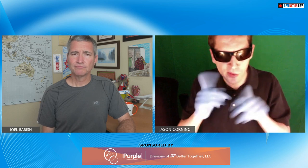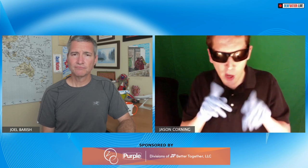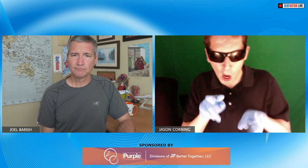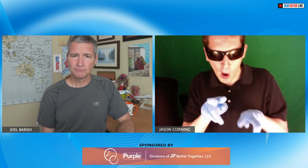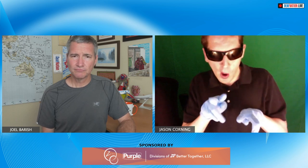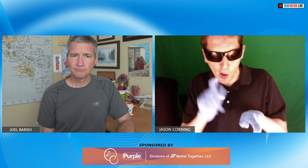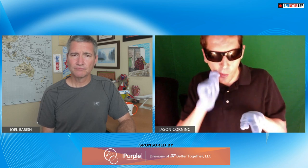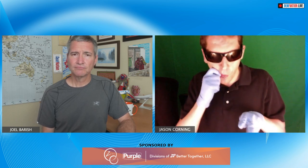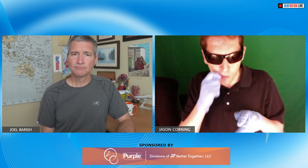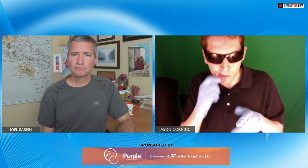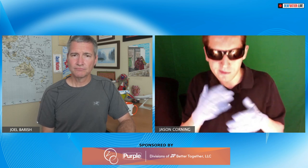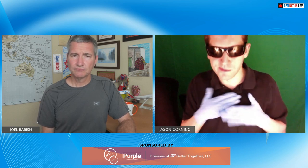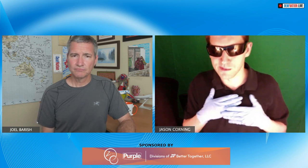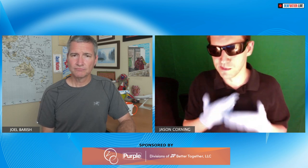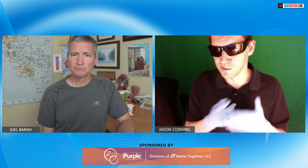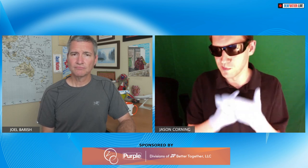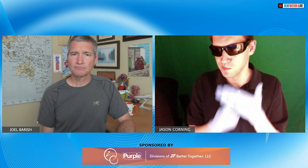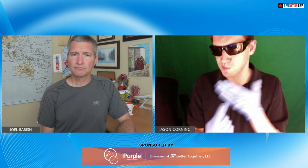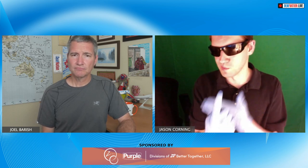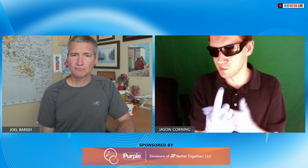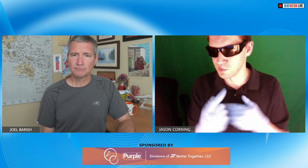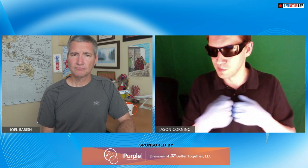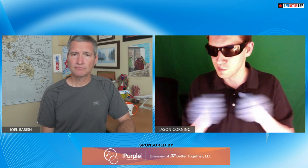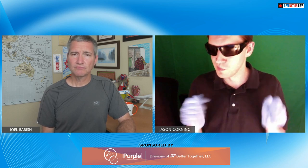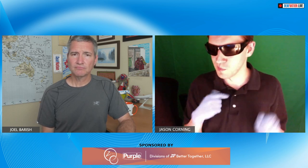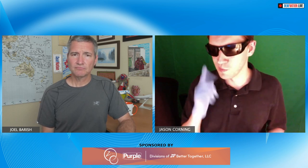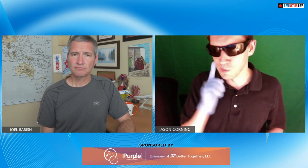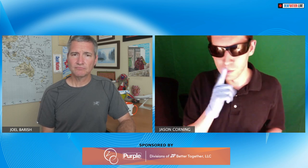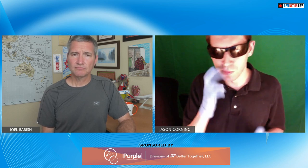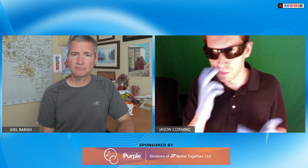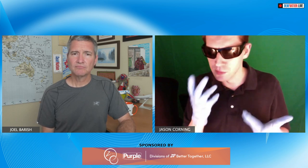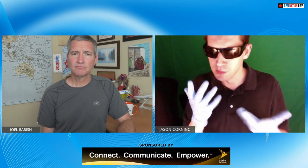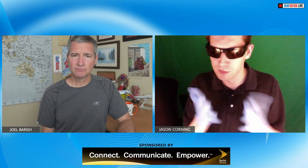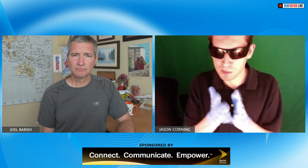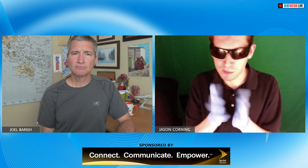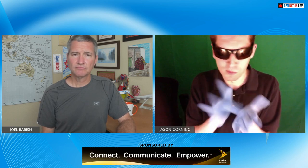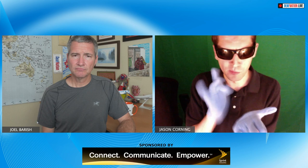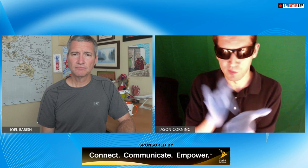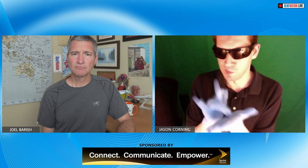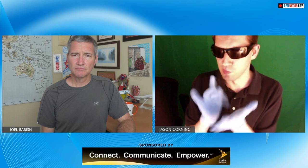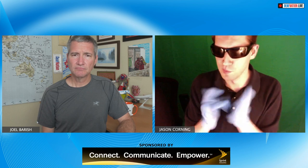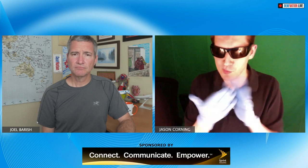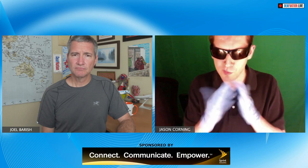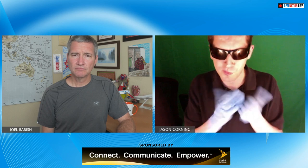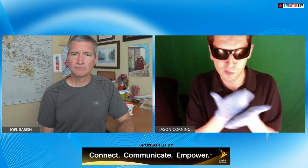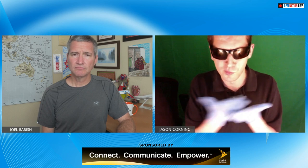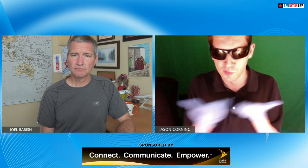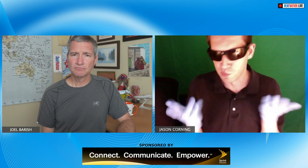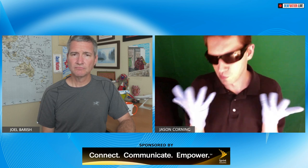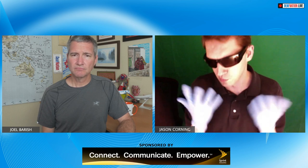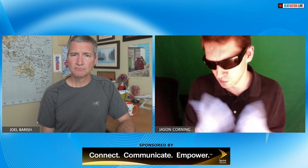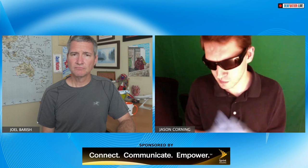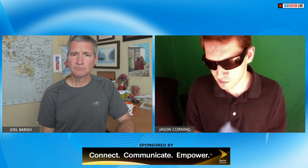someday they will recognize and come out and then they can take advantage of resources available to them,